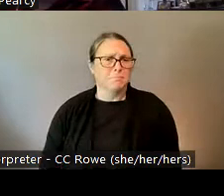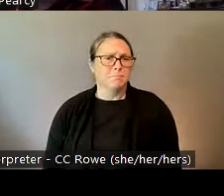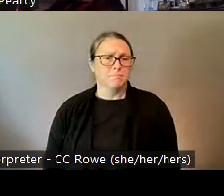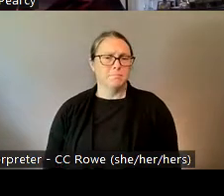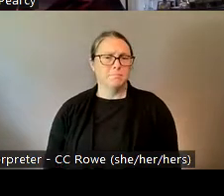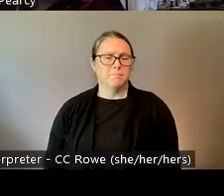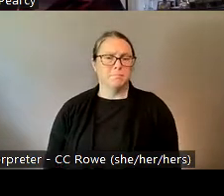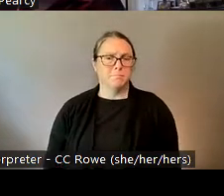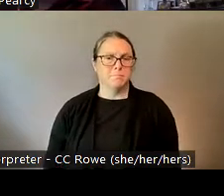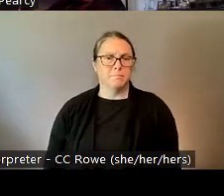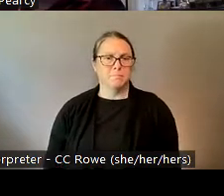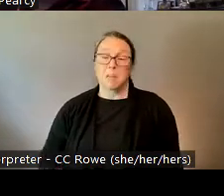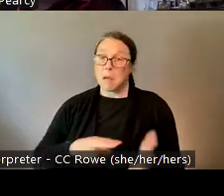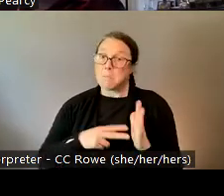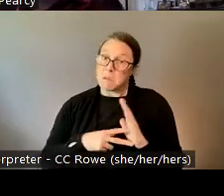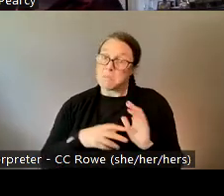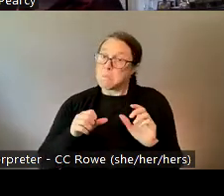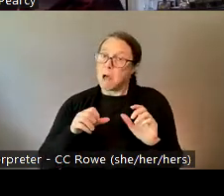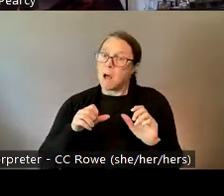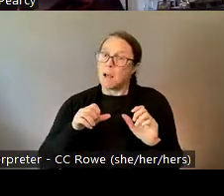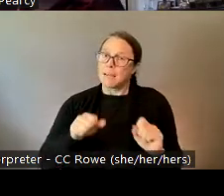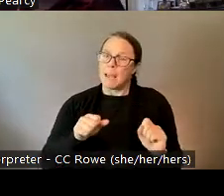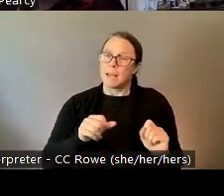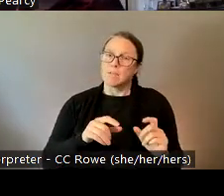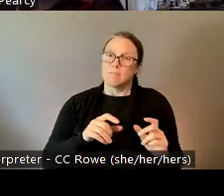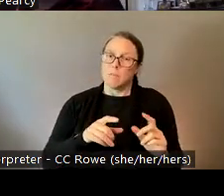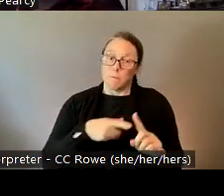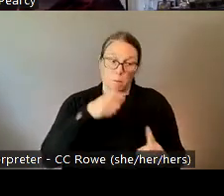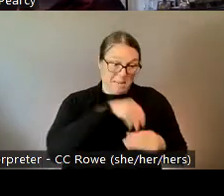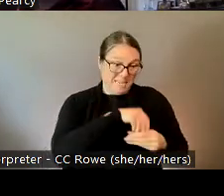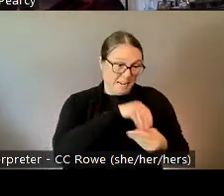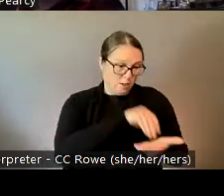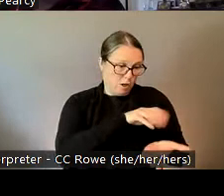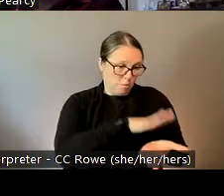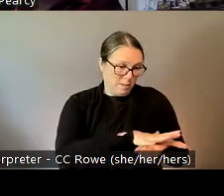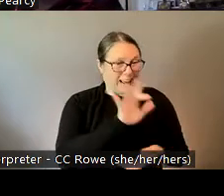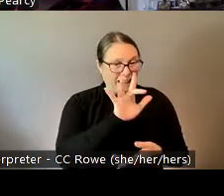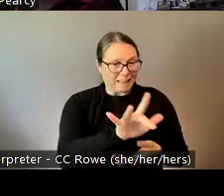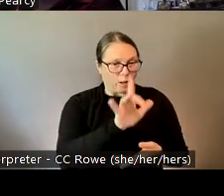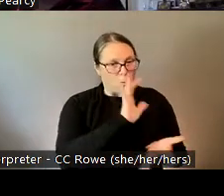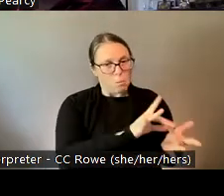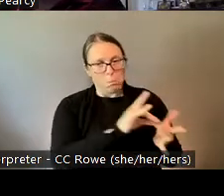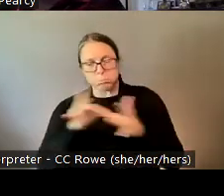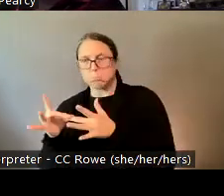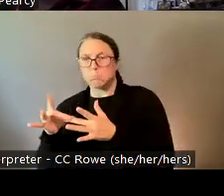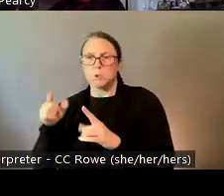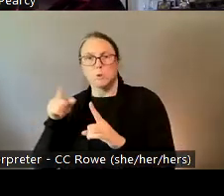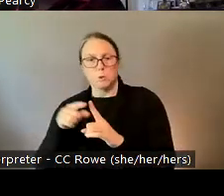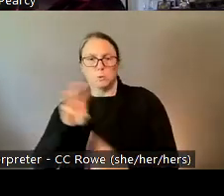that means it can be activated from directly within the document using either the Enter key,